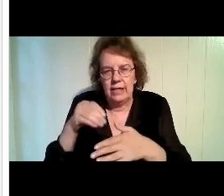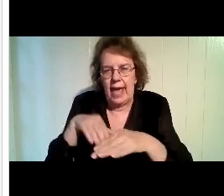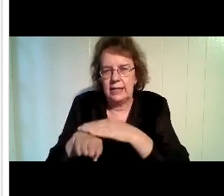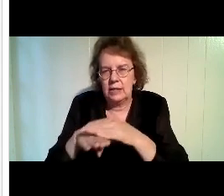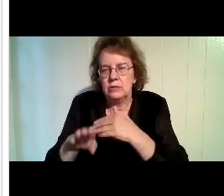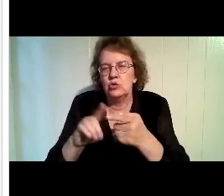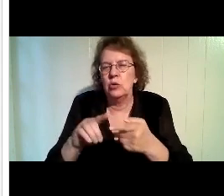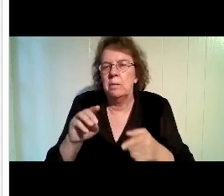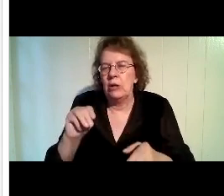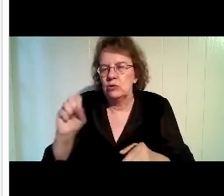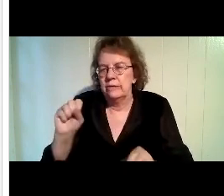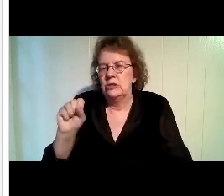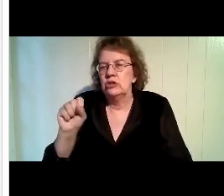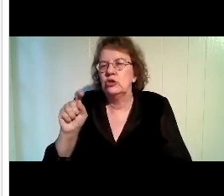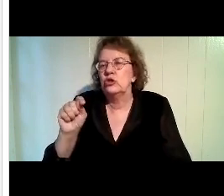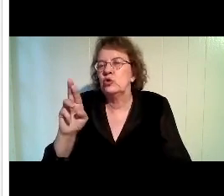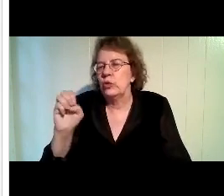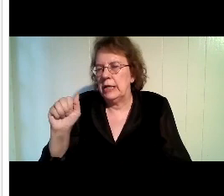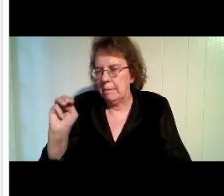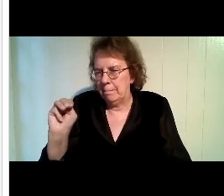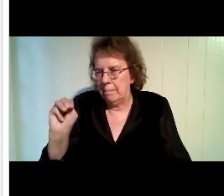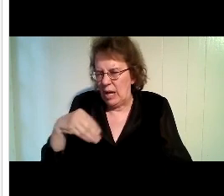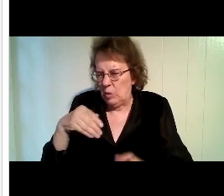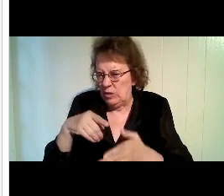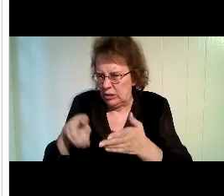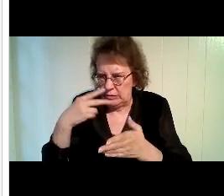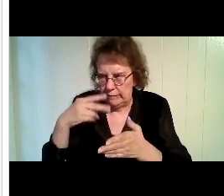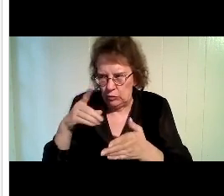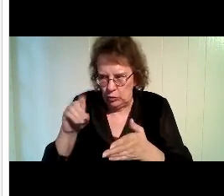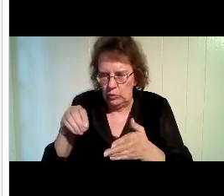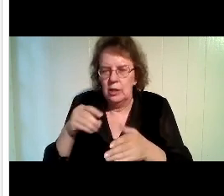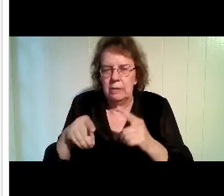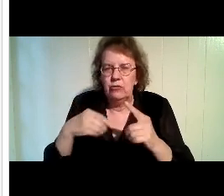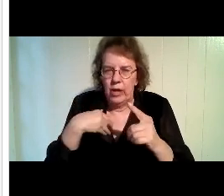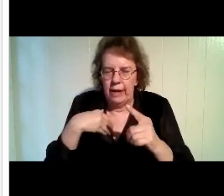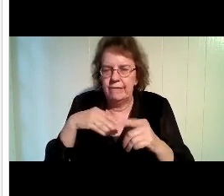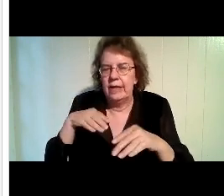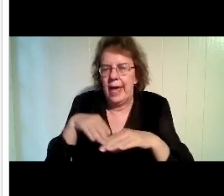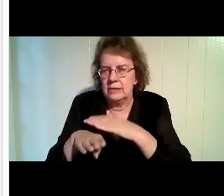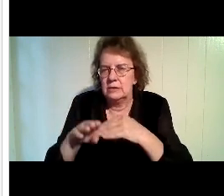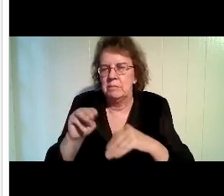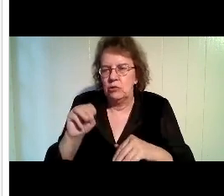which I would double check that you do. But if you have access to the Microsoft Stream app with